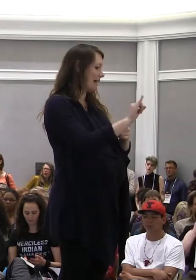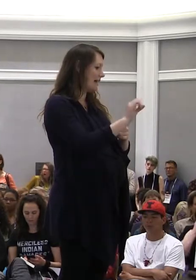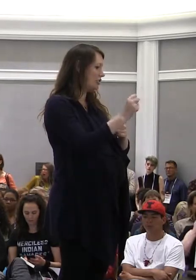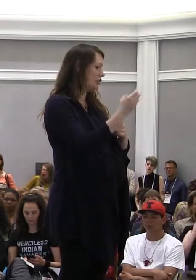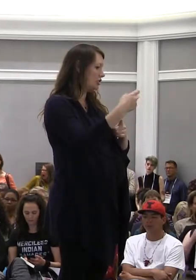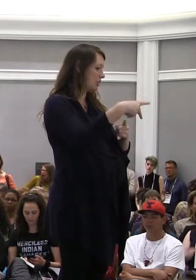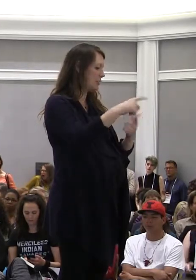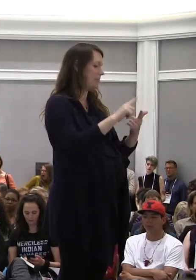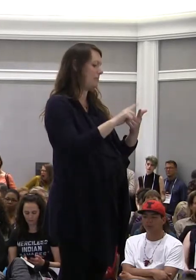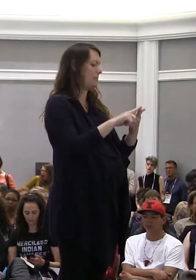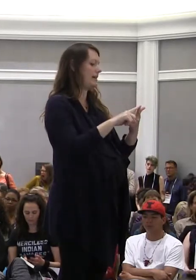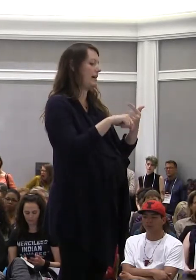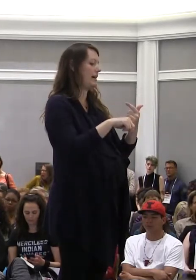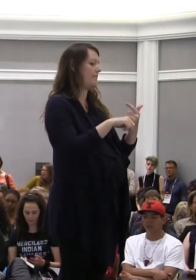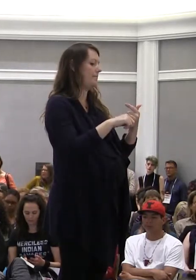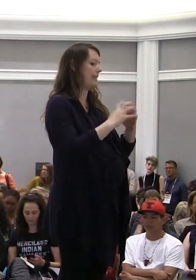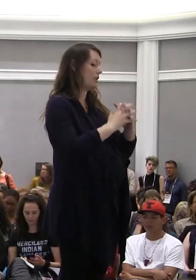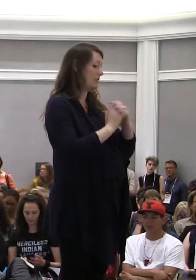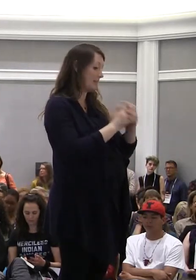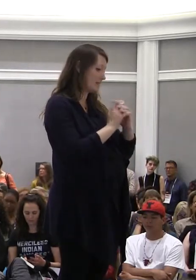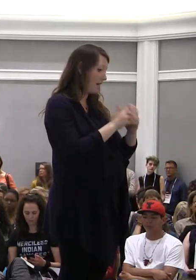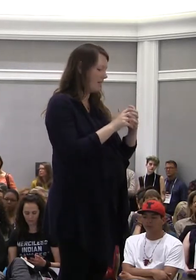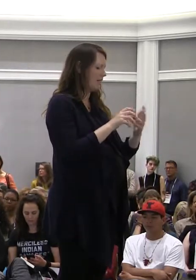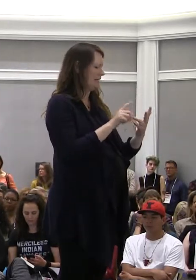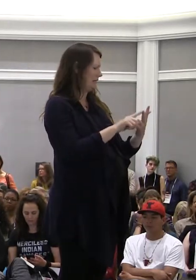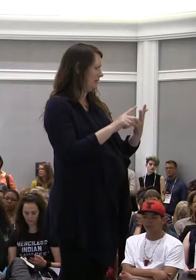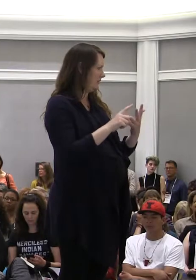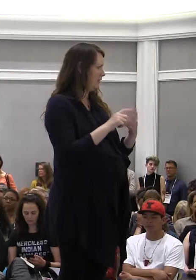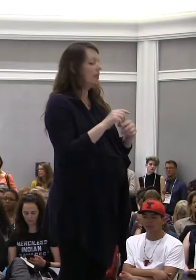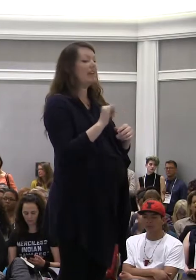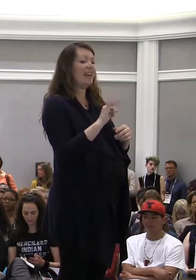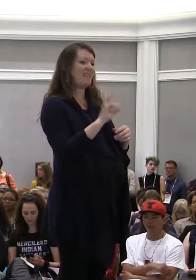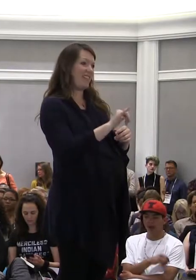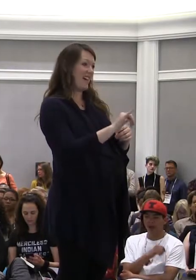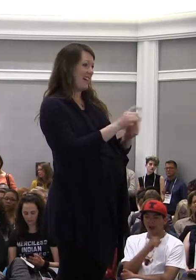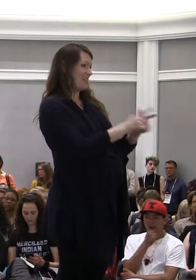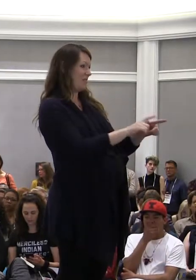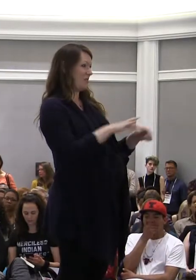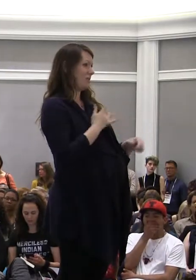If that language is unfamiliar to you. it feels alienating to you. Please don't let it be.